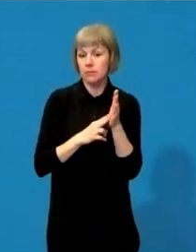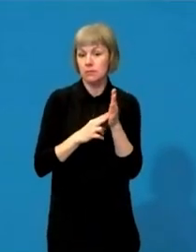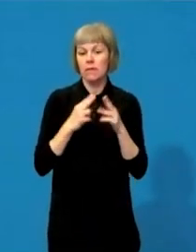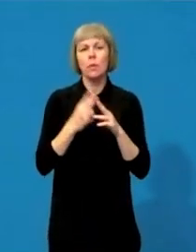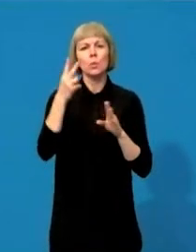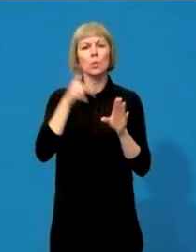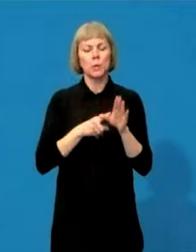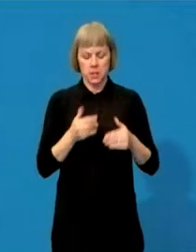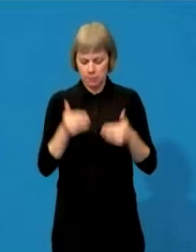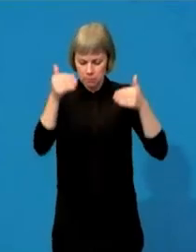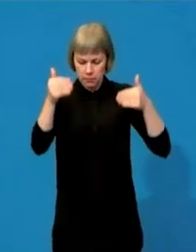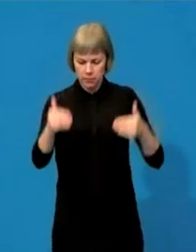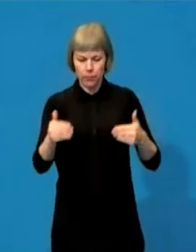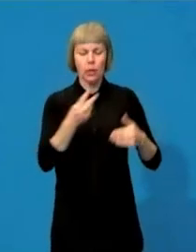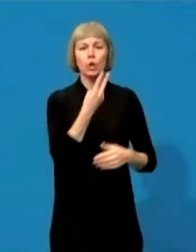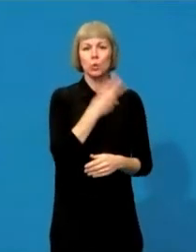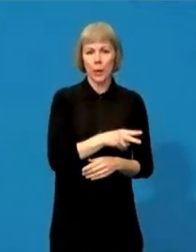May 2020 to May 2022.